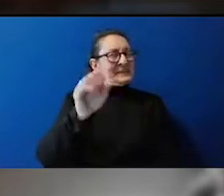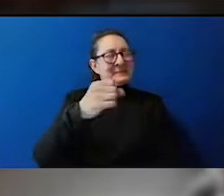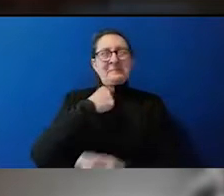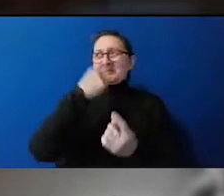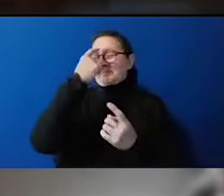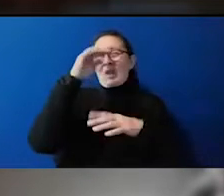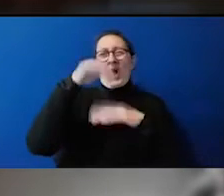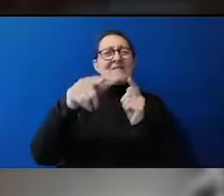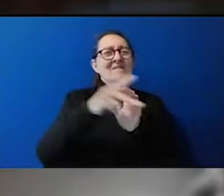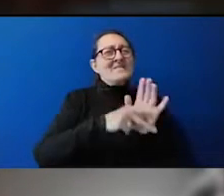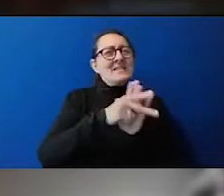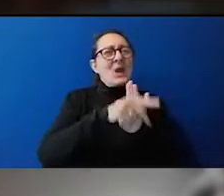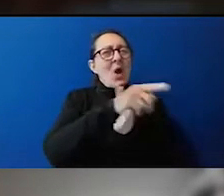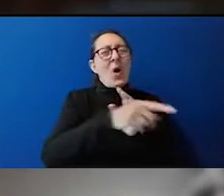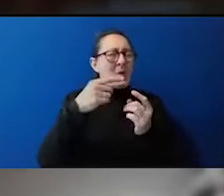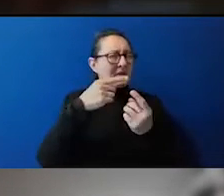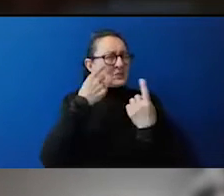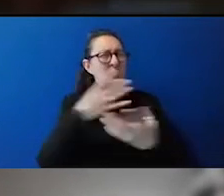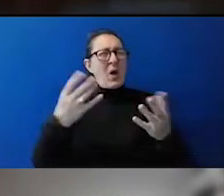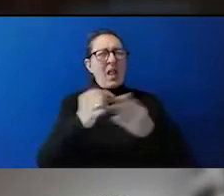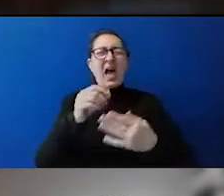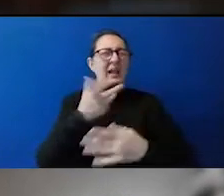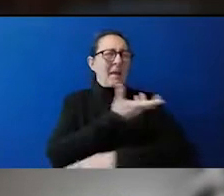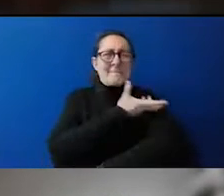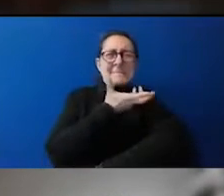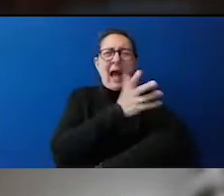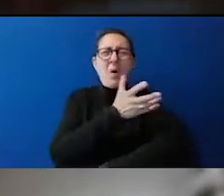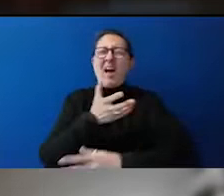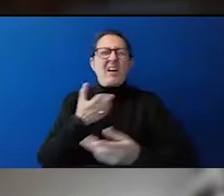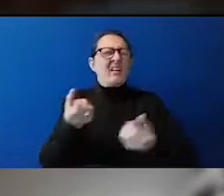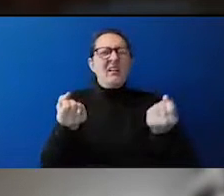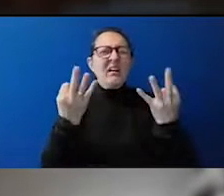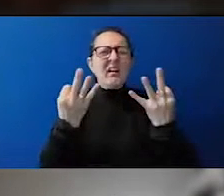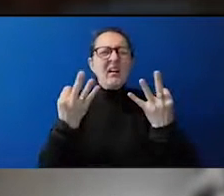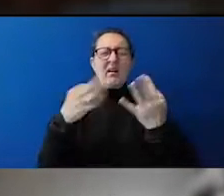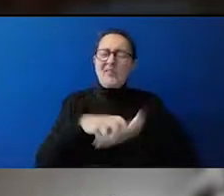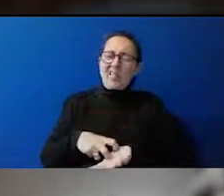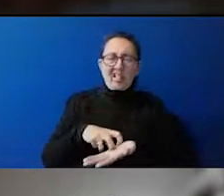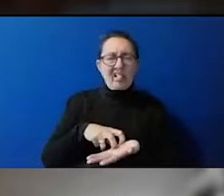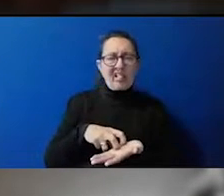the video um that we see so often in our clients and something too that I can personally relate to